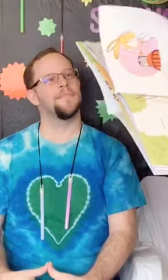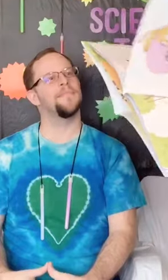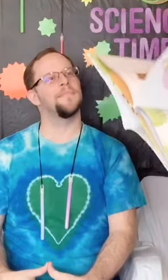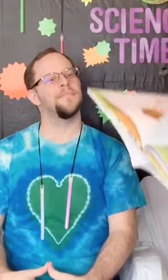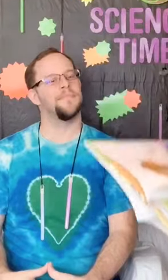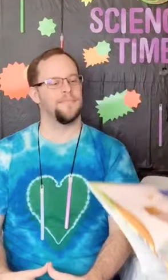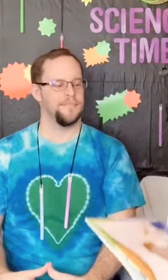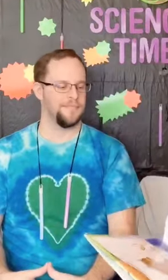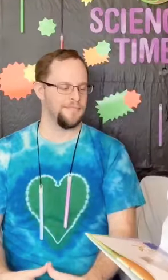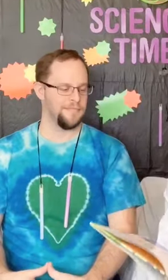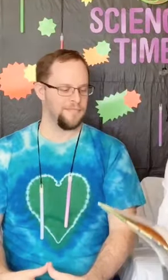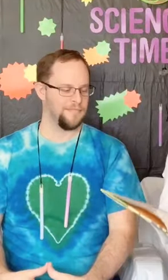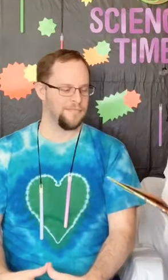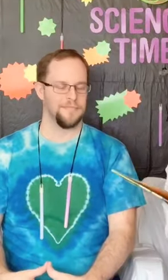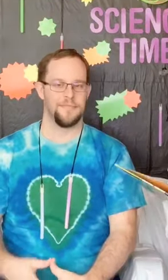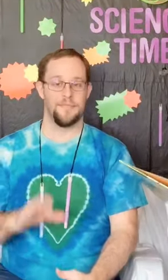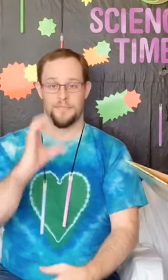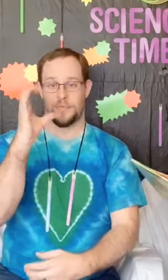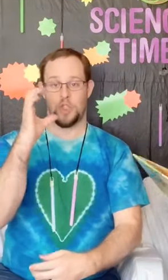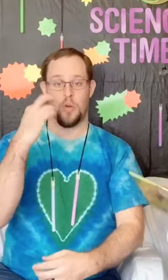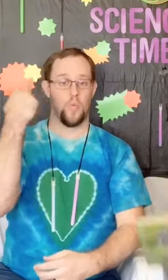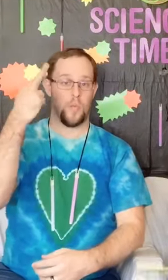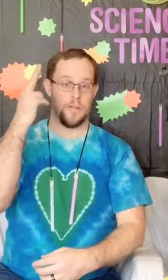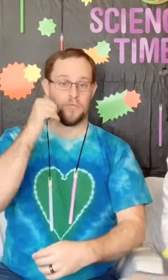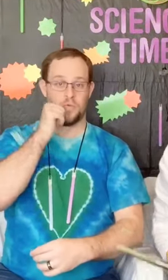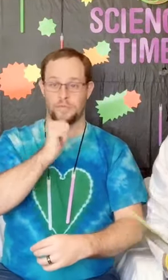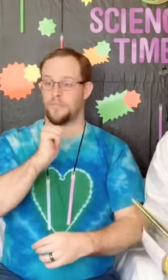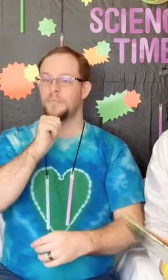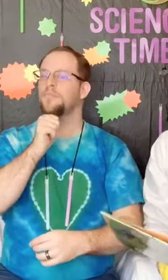Okay. Charlotte realized that she didn't need